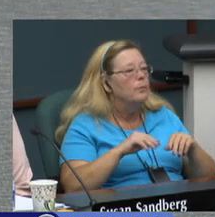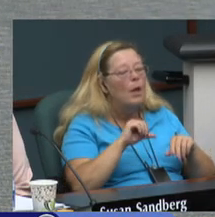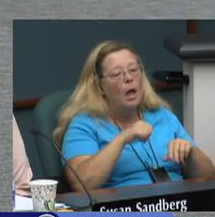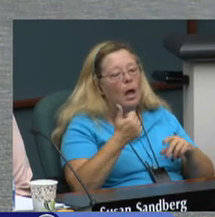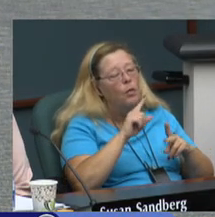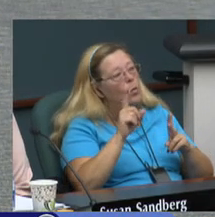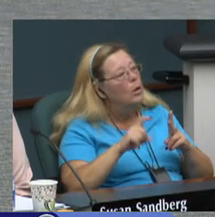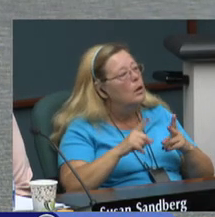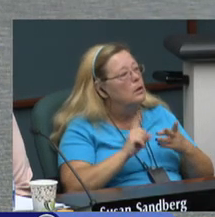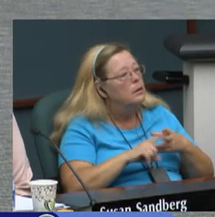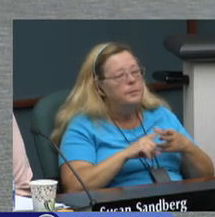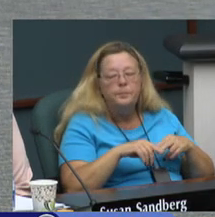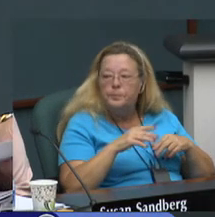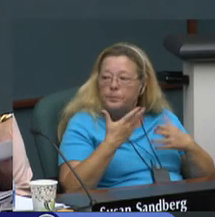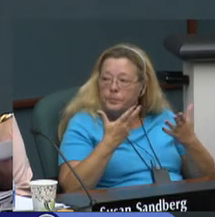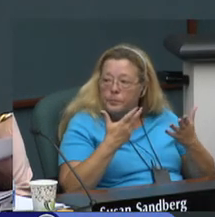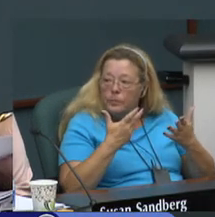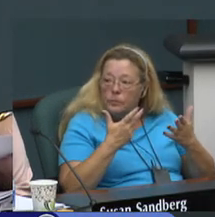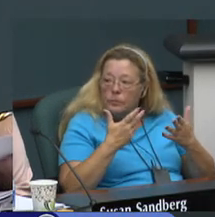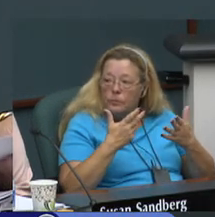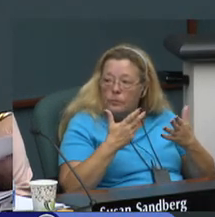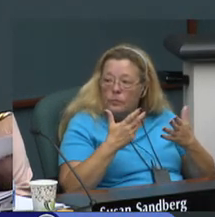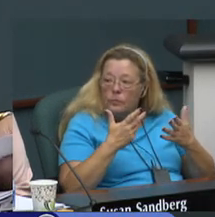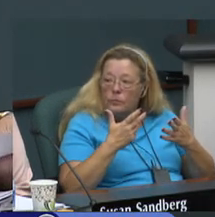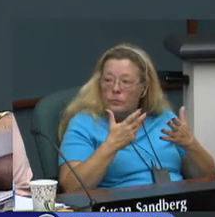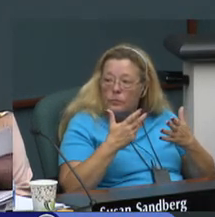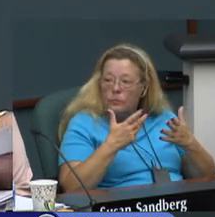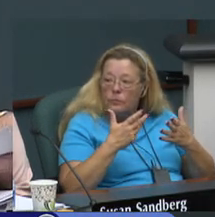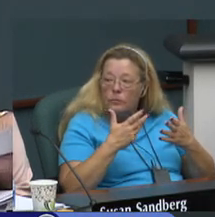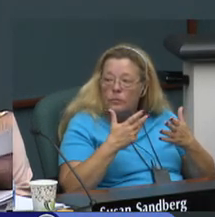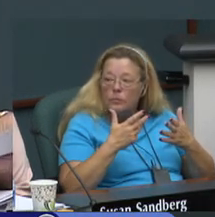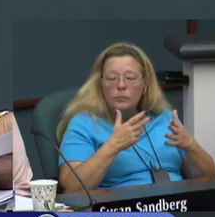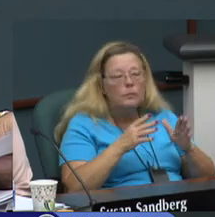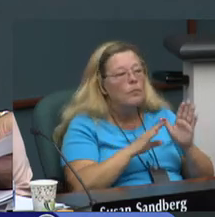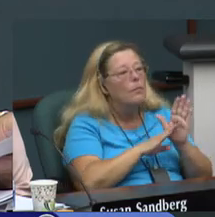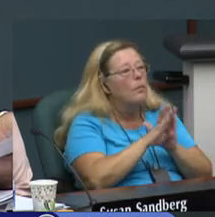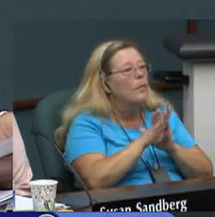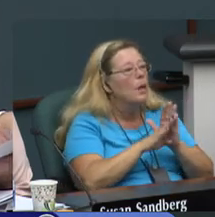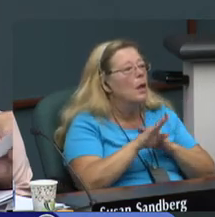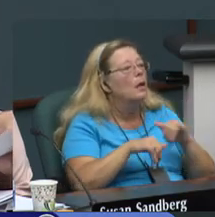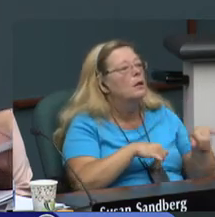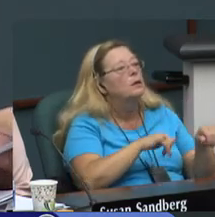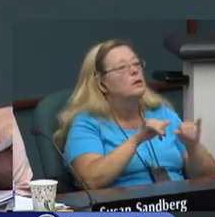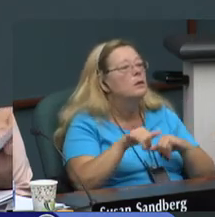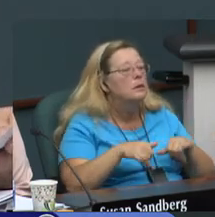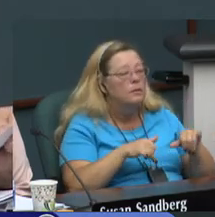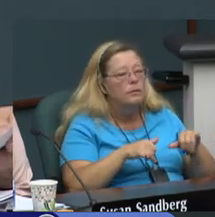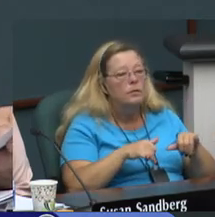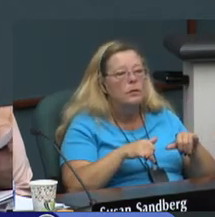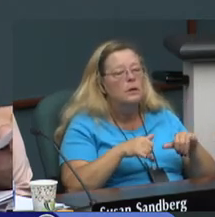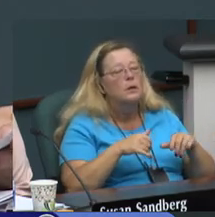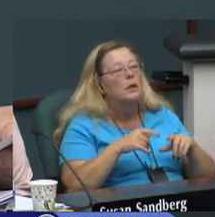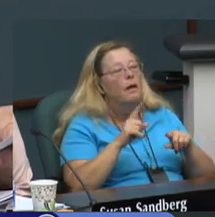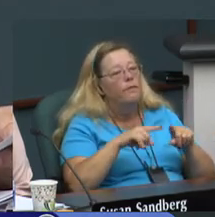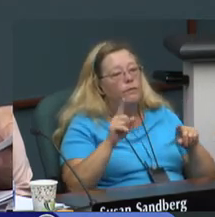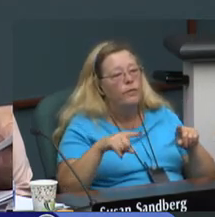is on this is development standards incentives variations in texture color